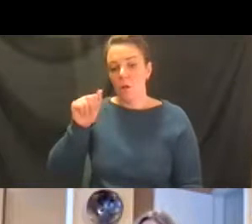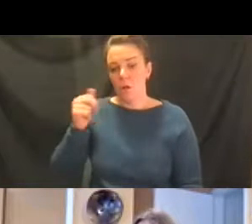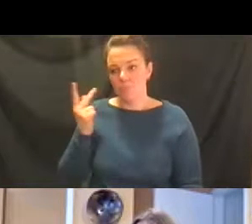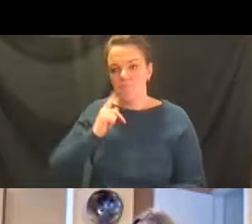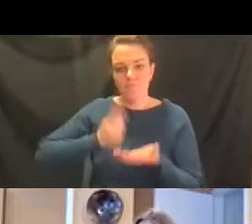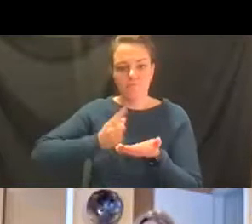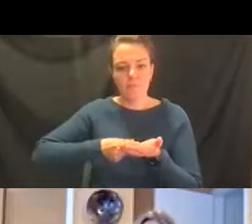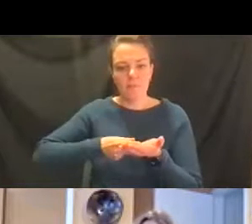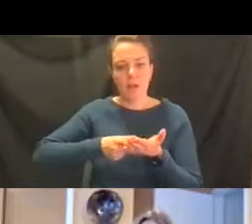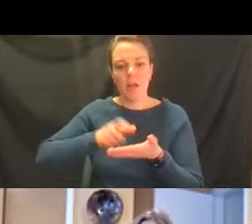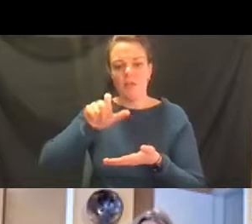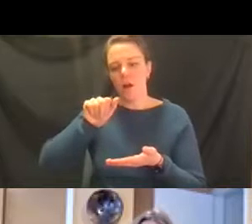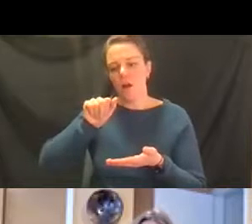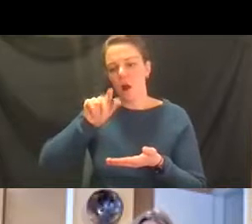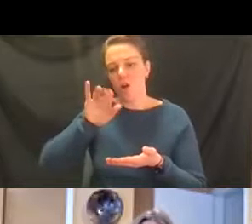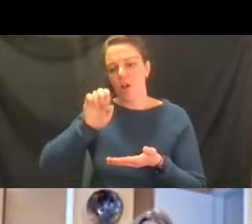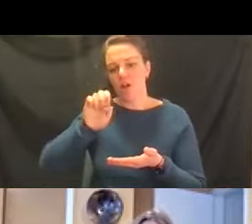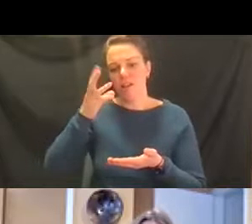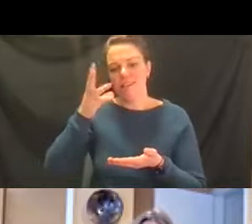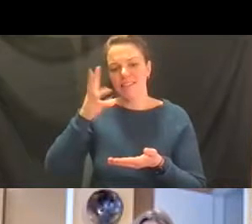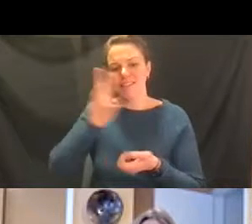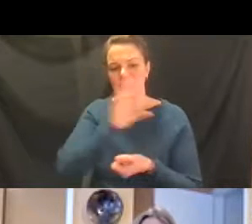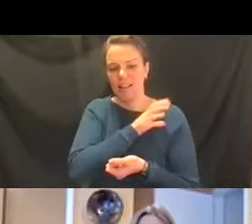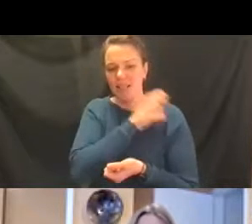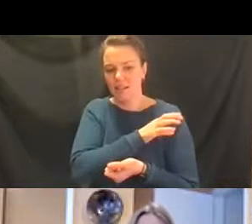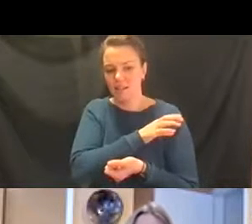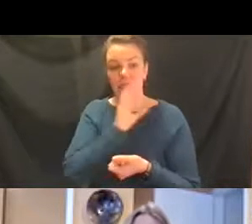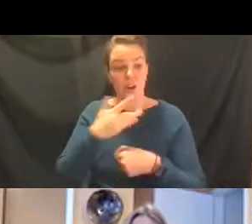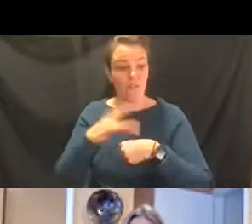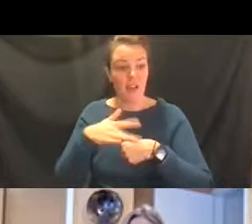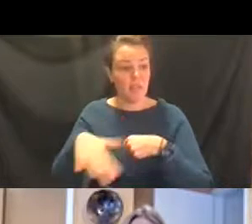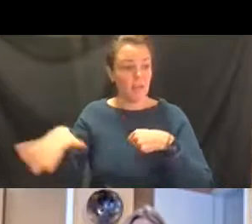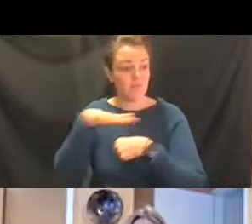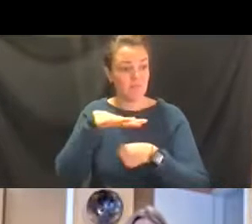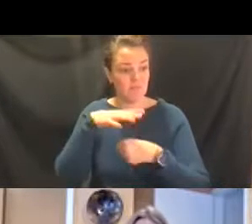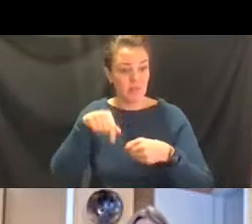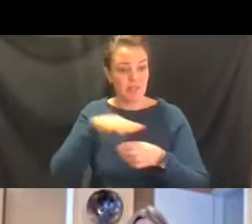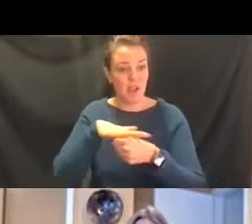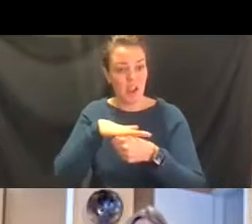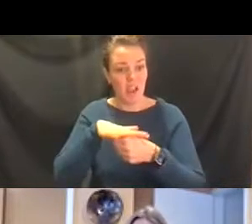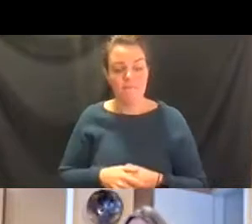available throughout the finger lakes area and I had one caveat that I wanted to add to that point